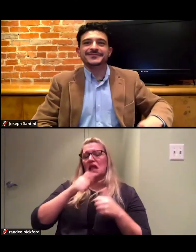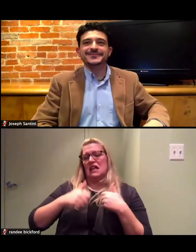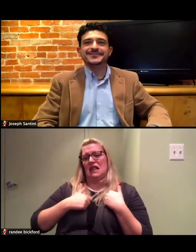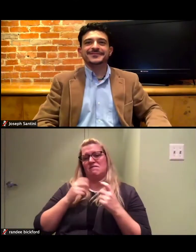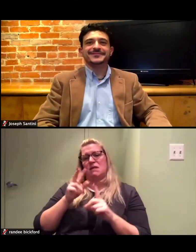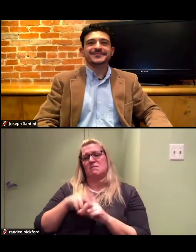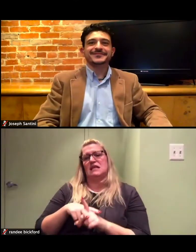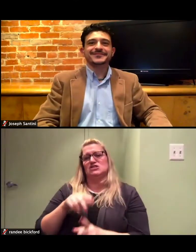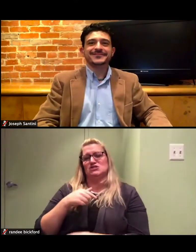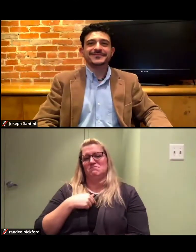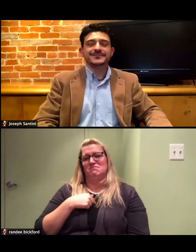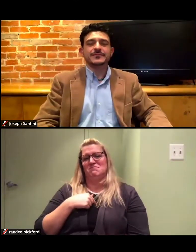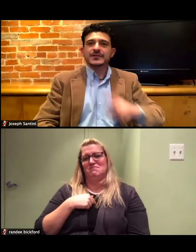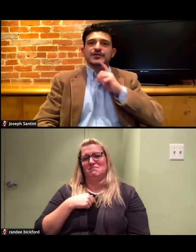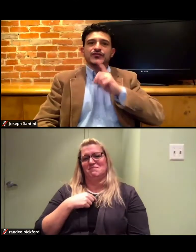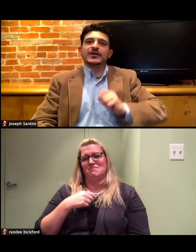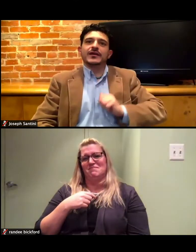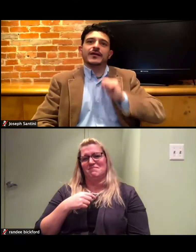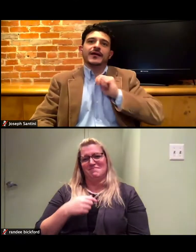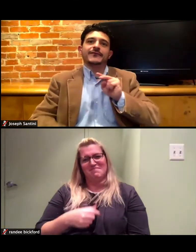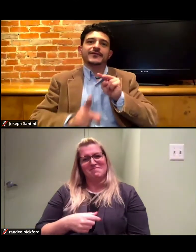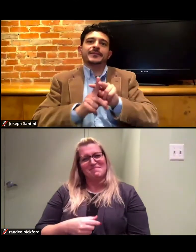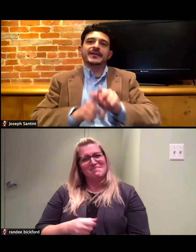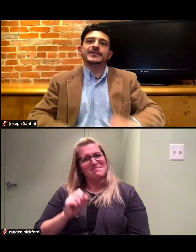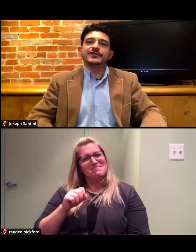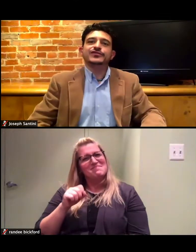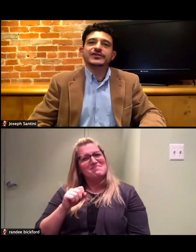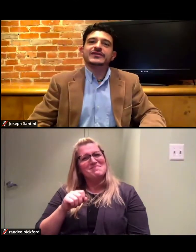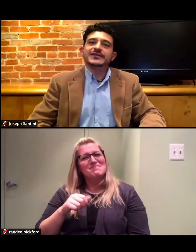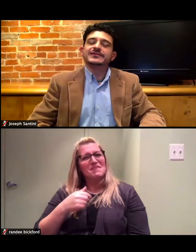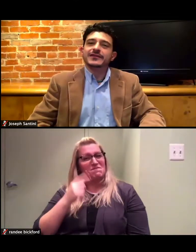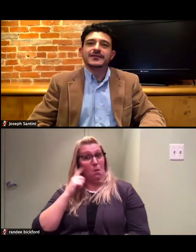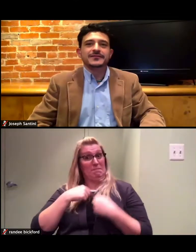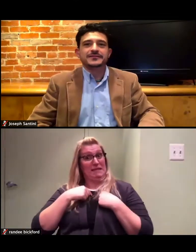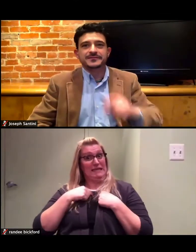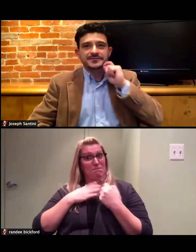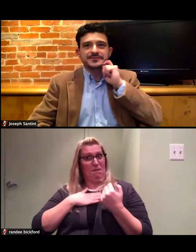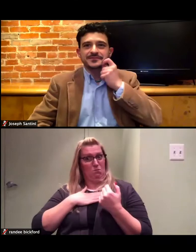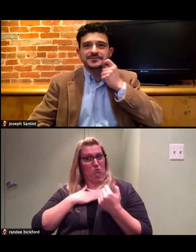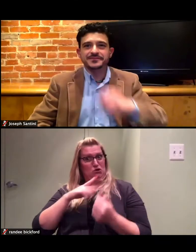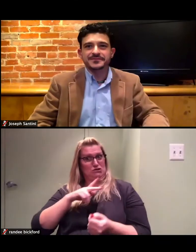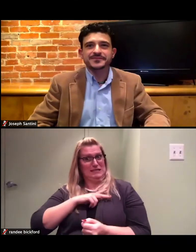For me personally, real life application probably. Yes, real life application.